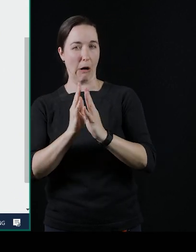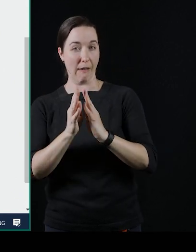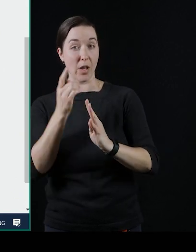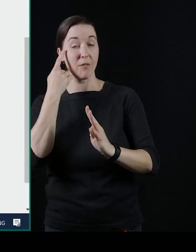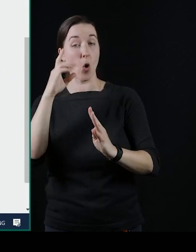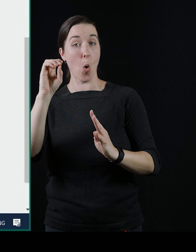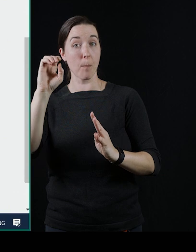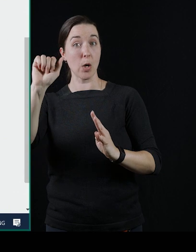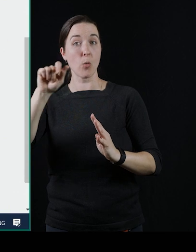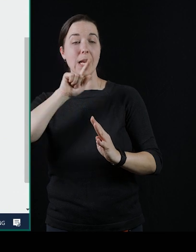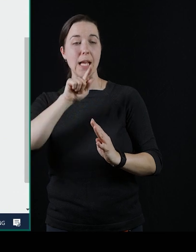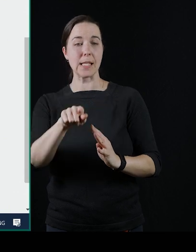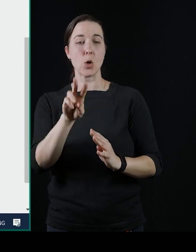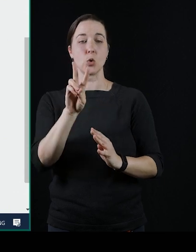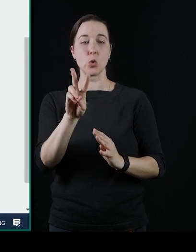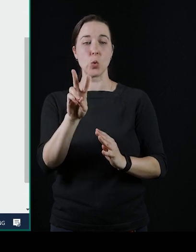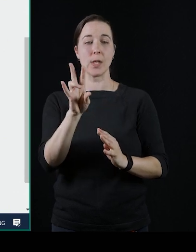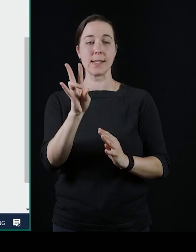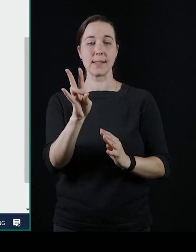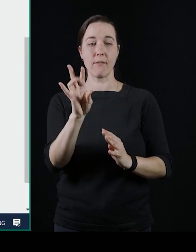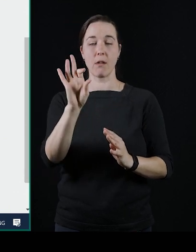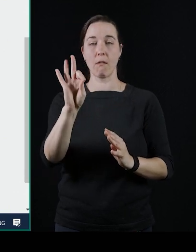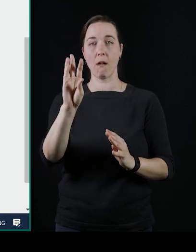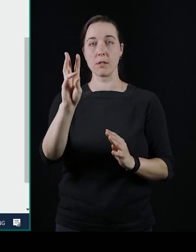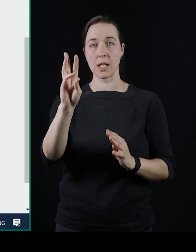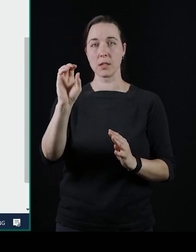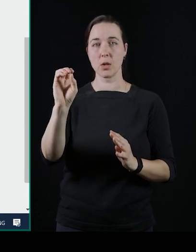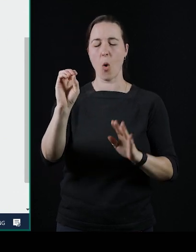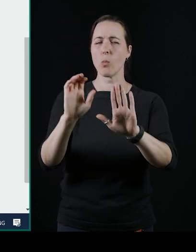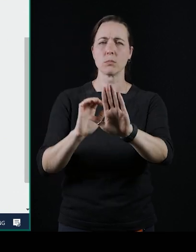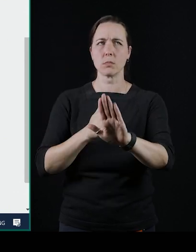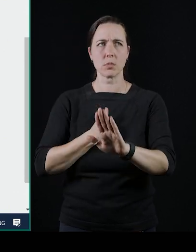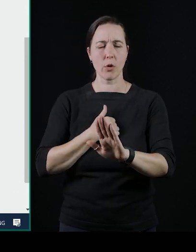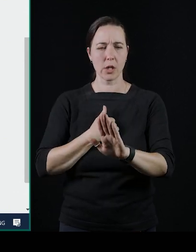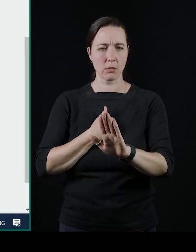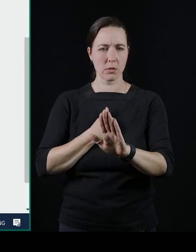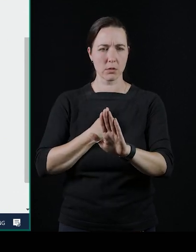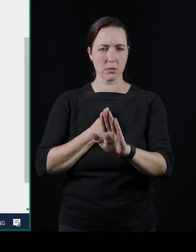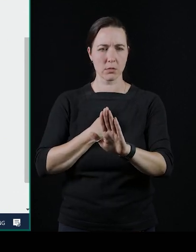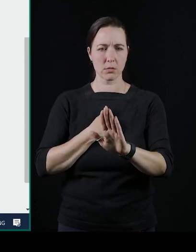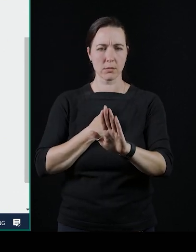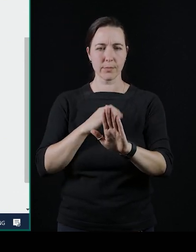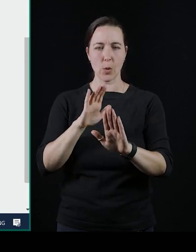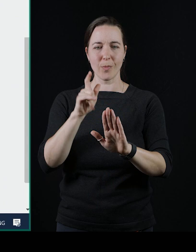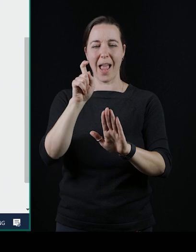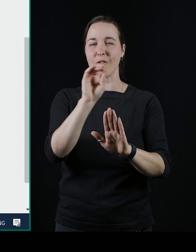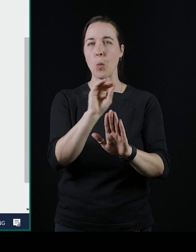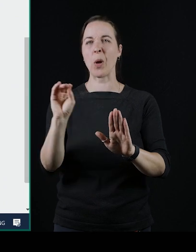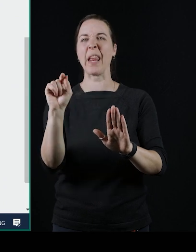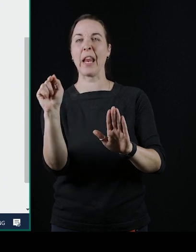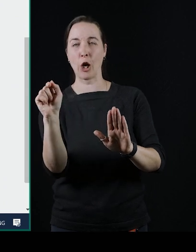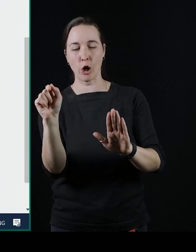So for open arena, it's 2 7, 9, 6, 0, oh, sorry. I have to put it here.